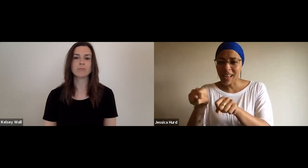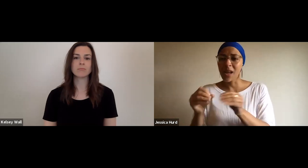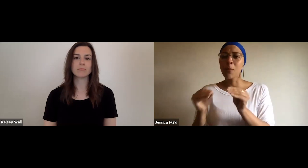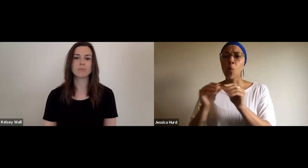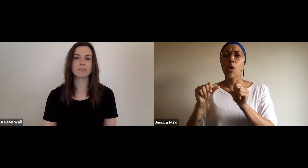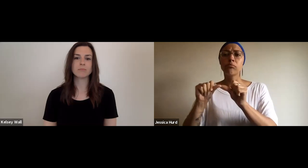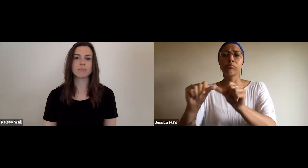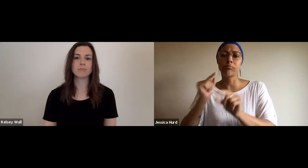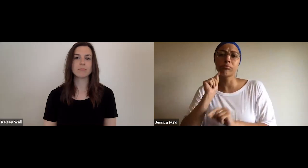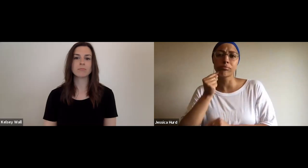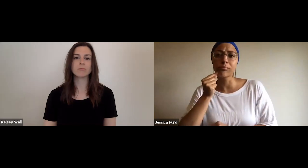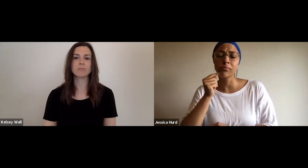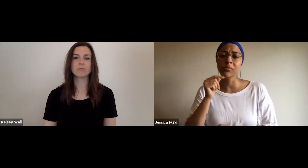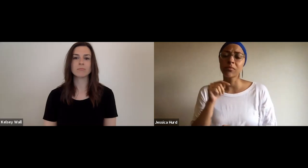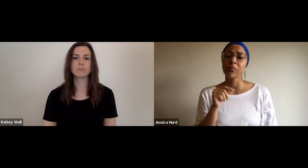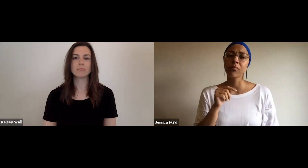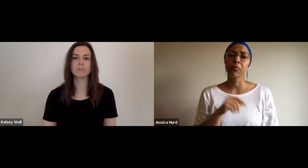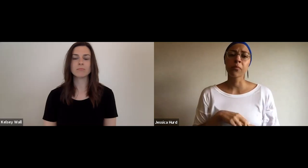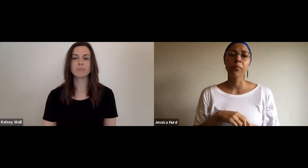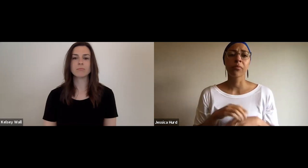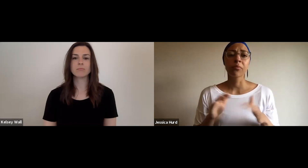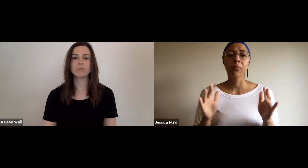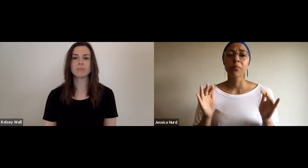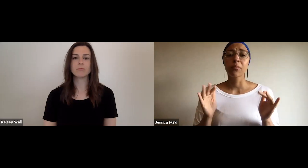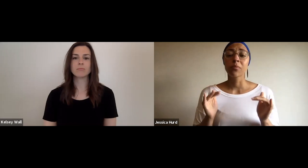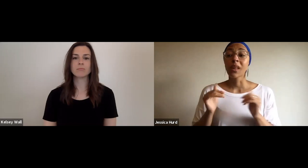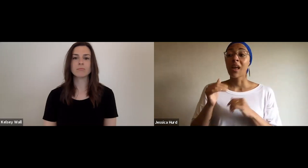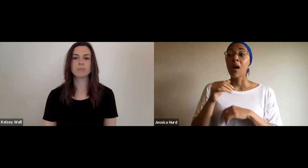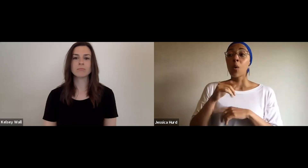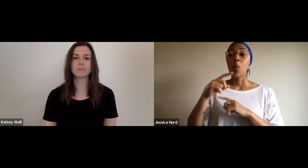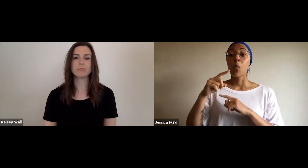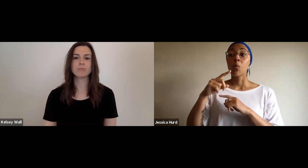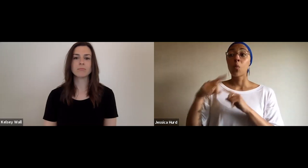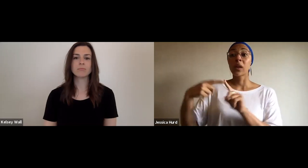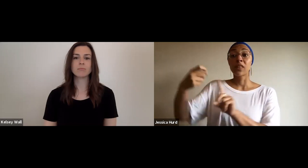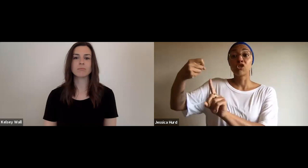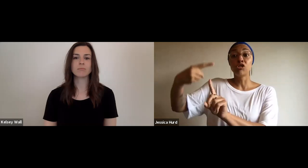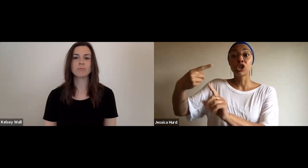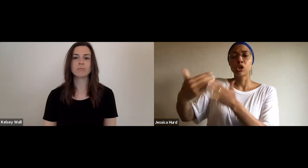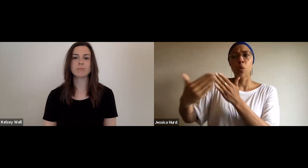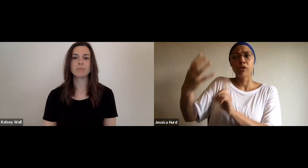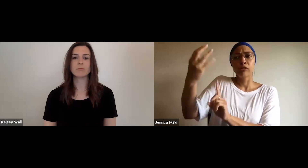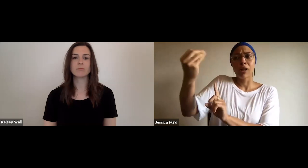to more permanent and serious emotional and physical consequences.